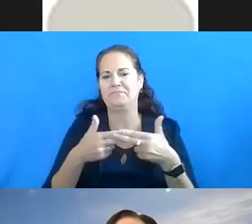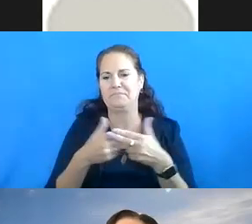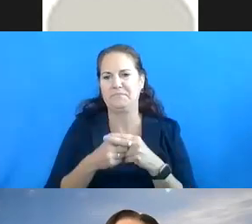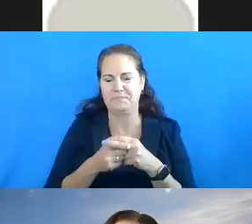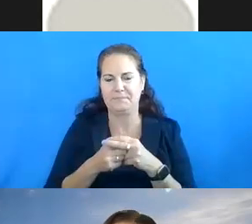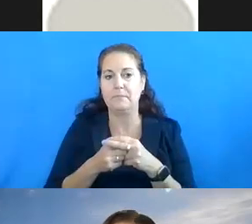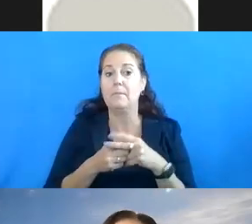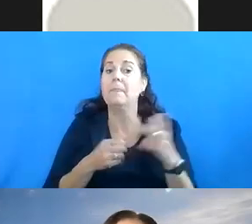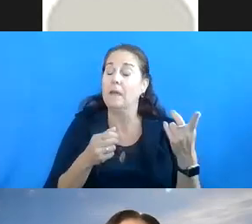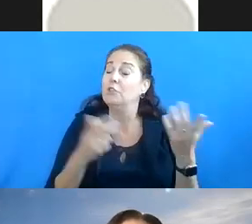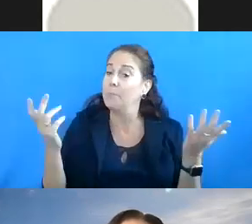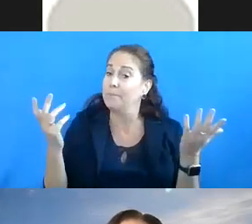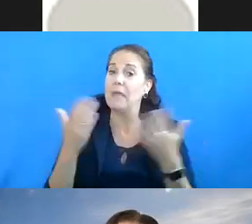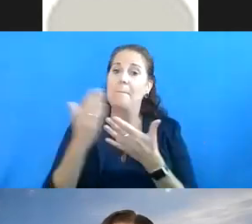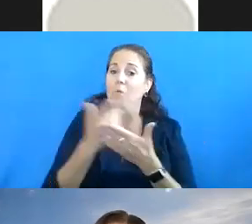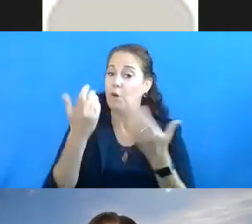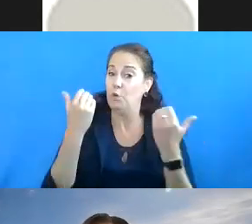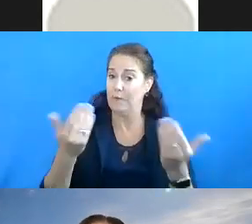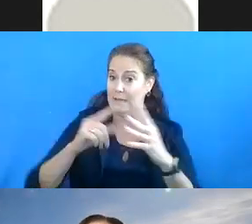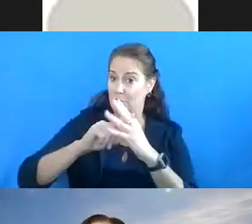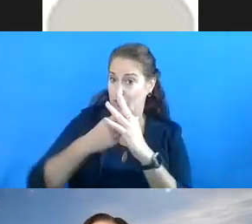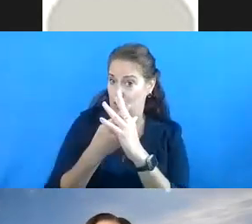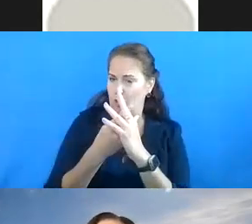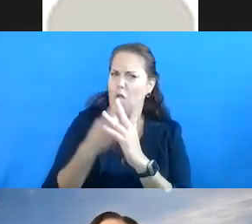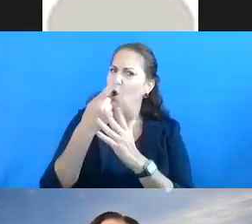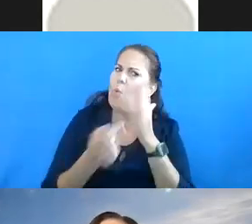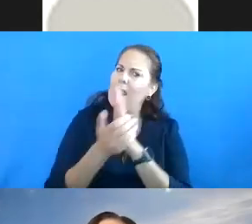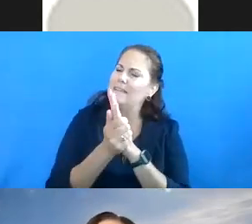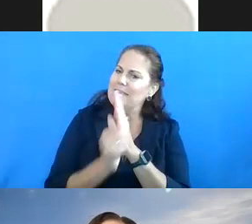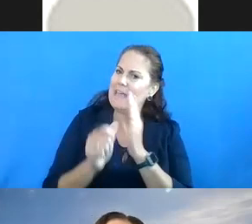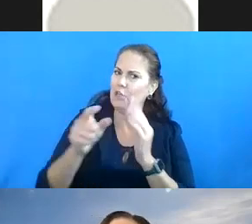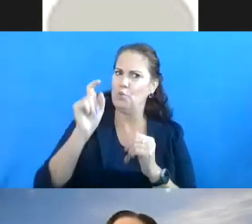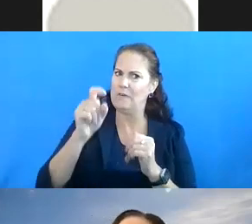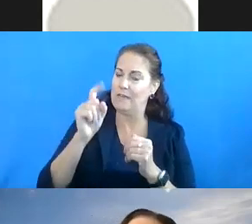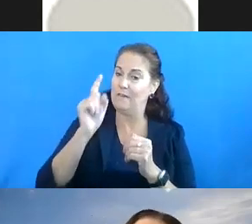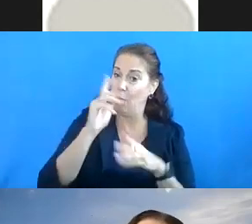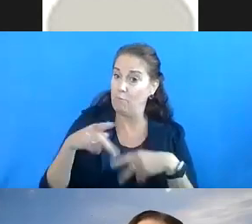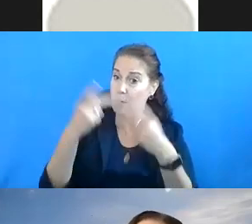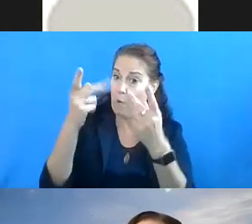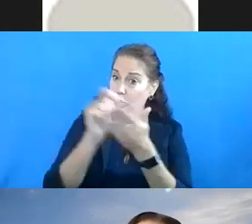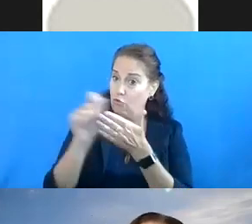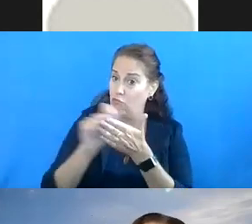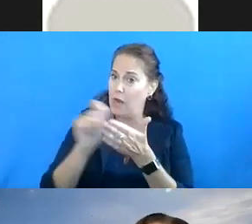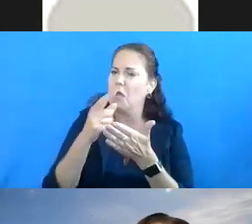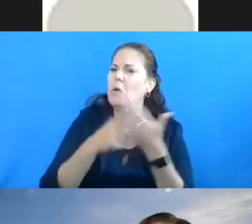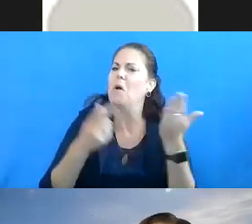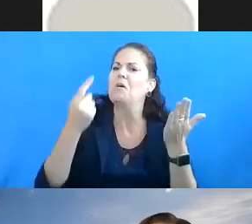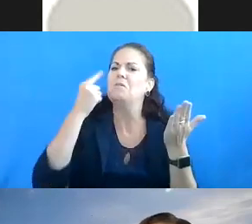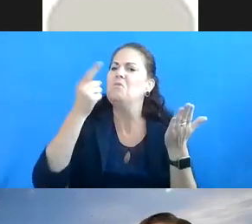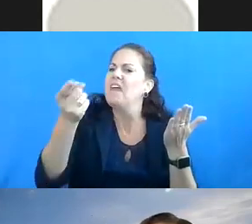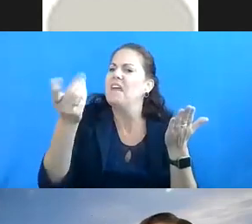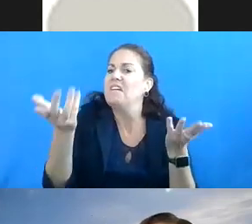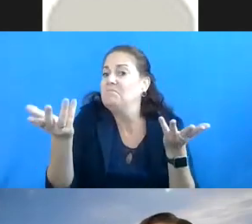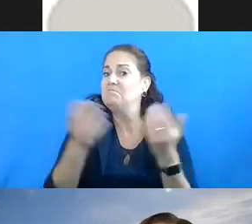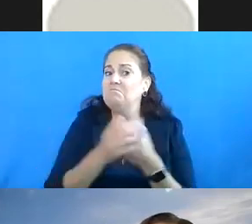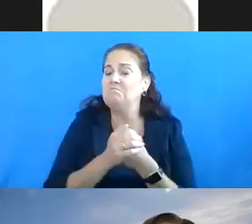So, before we get started, what skills do you think you need to have to be a proposal writer?